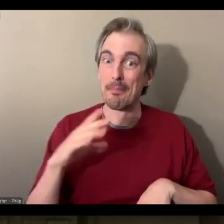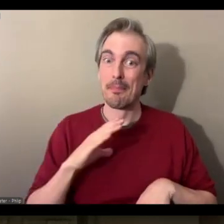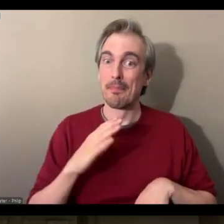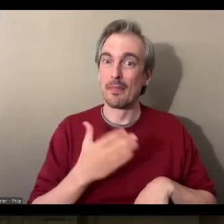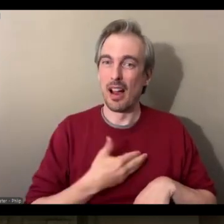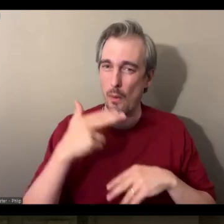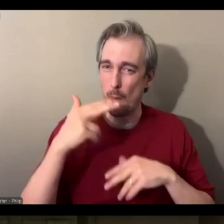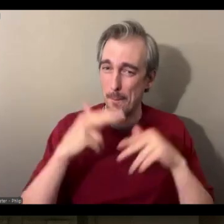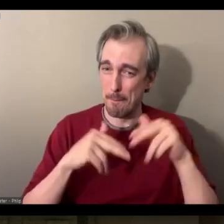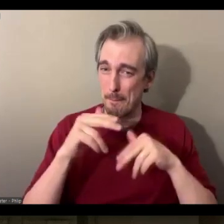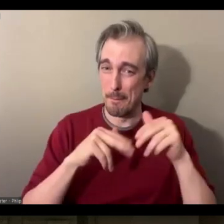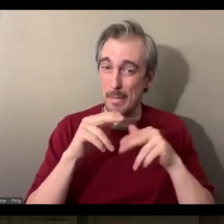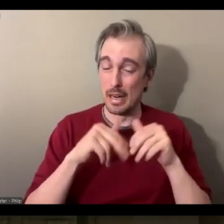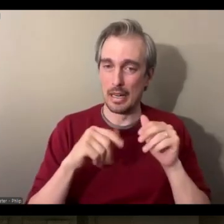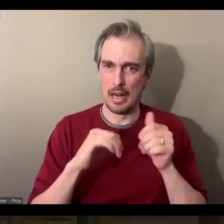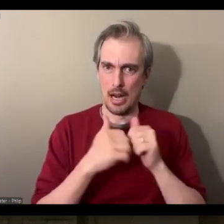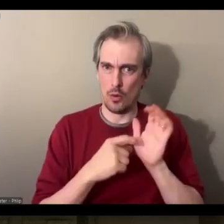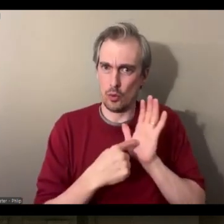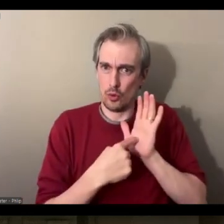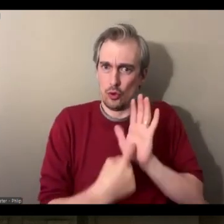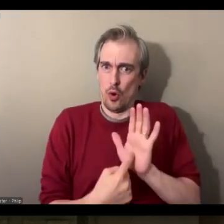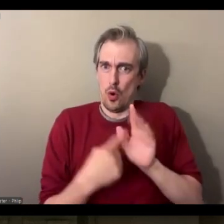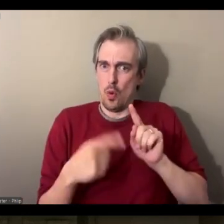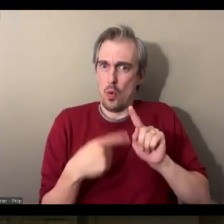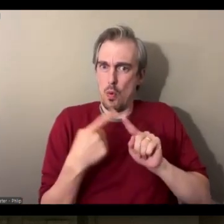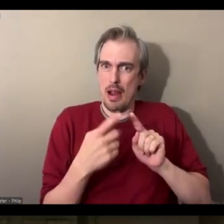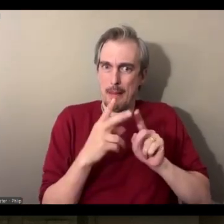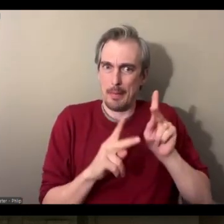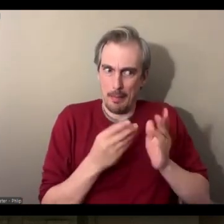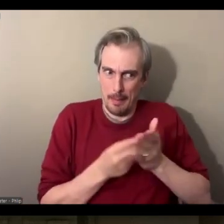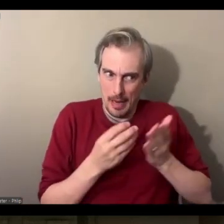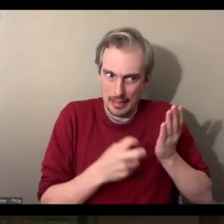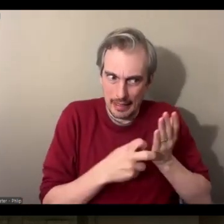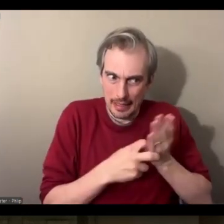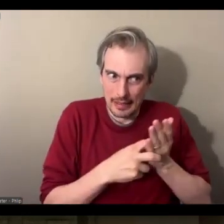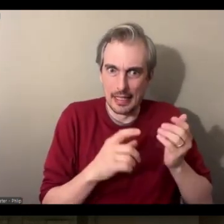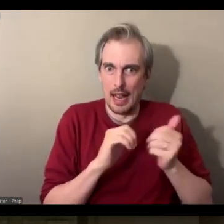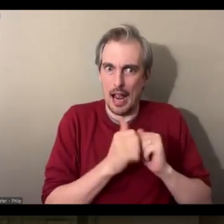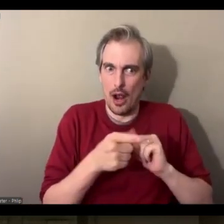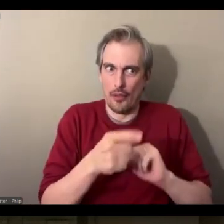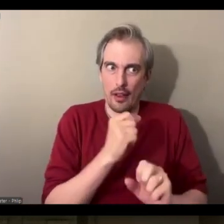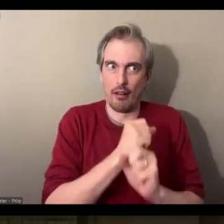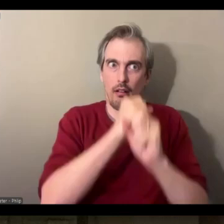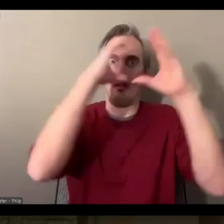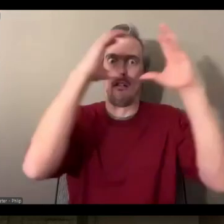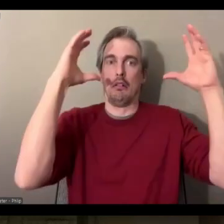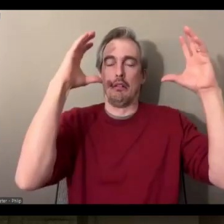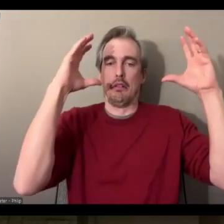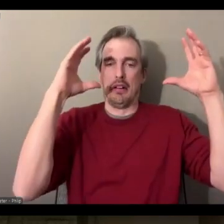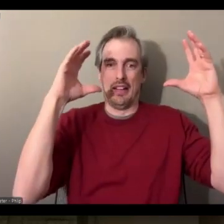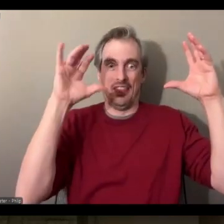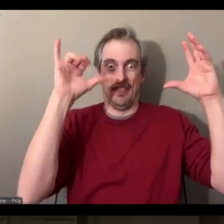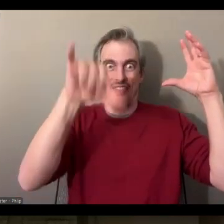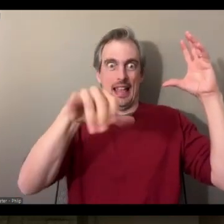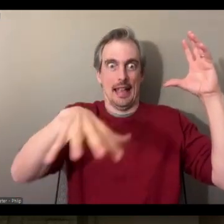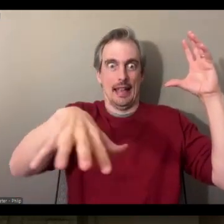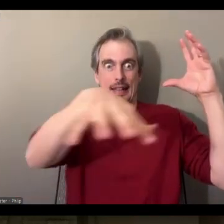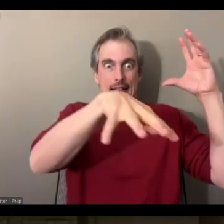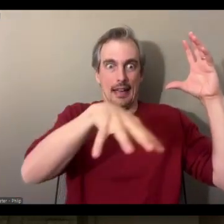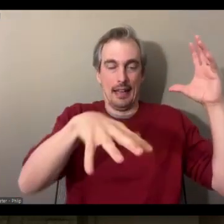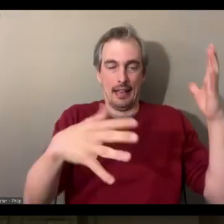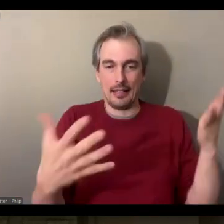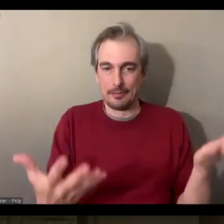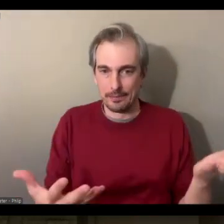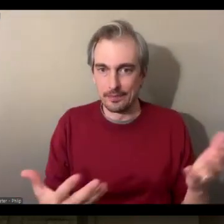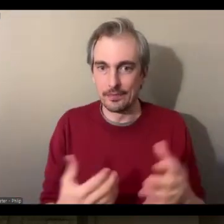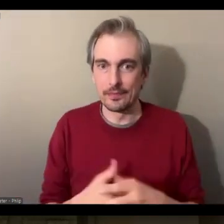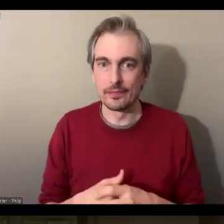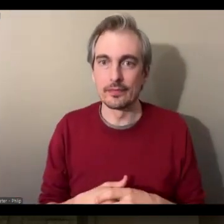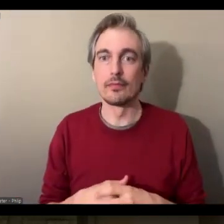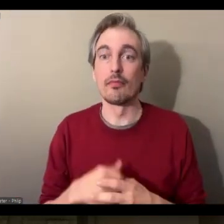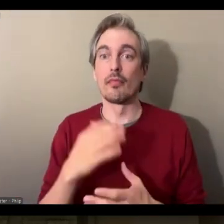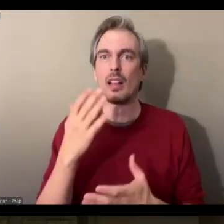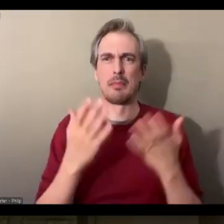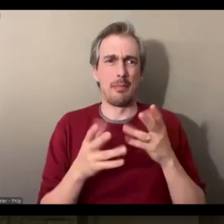go and attend a production in? They might visit PAC one month, and they see our theater A combined